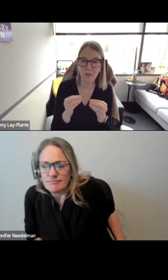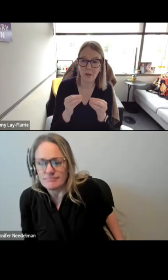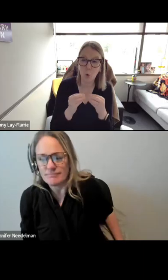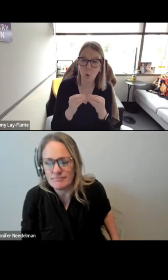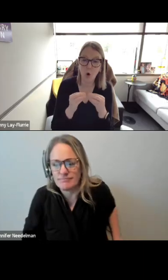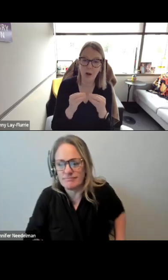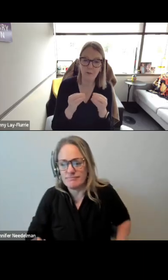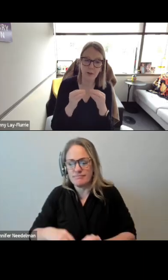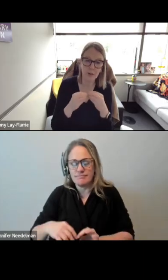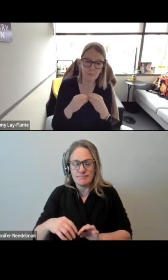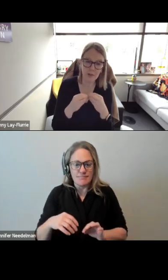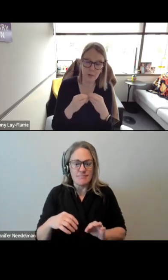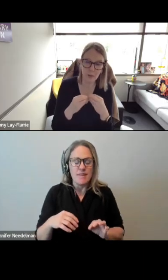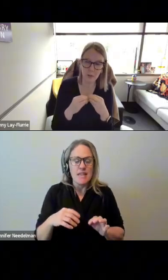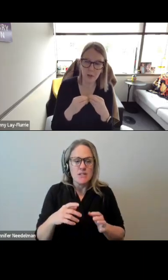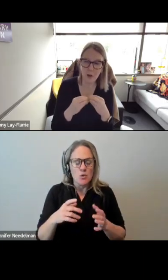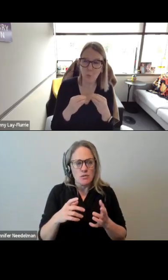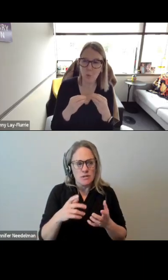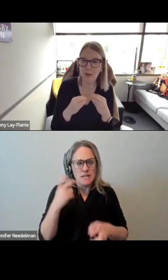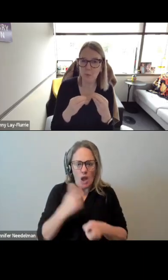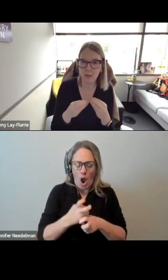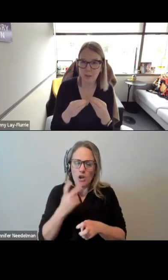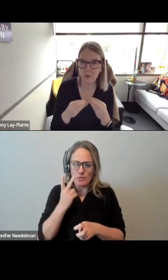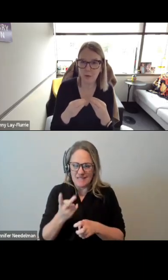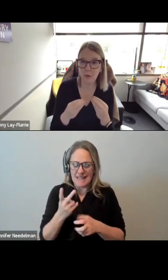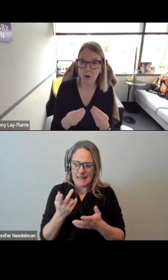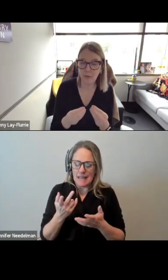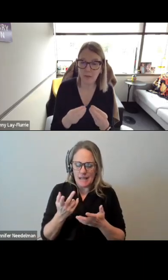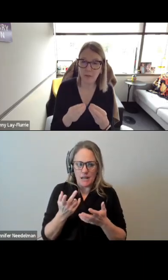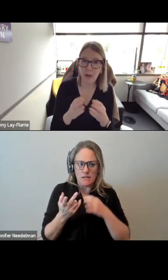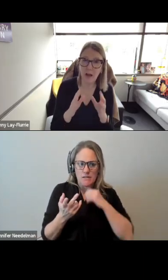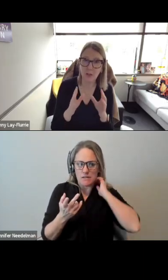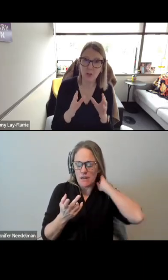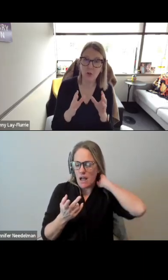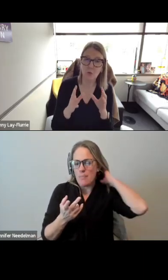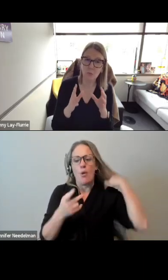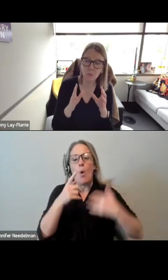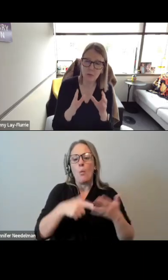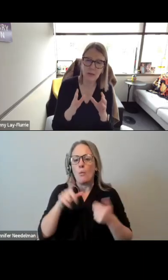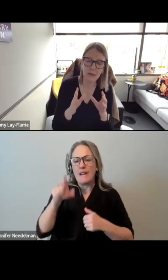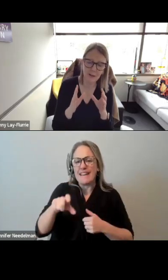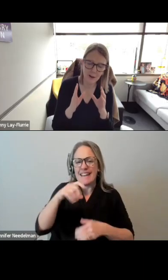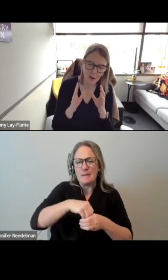what's at core and fundamental within Windows and Office - our two really